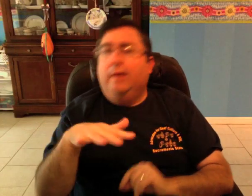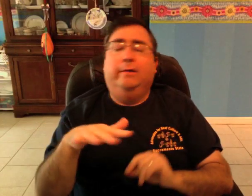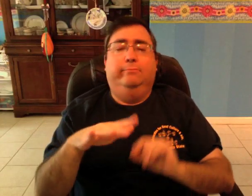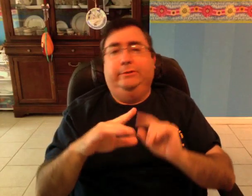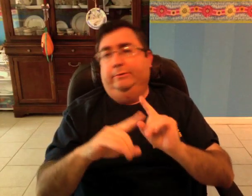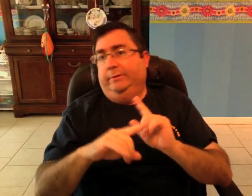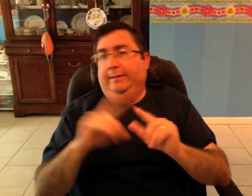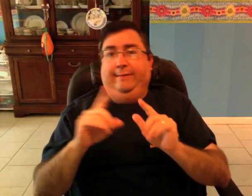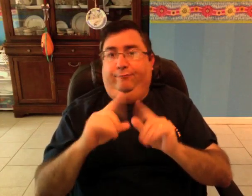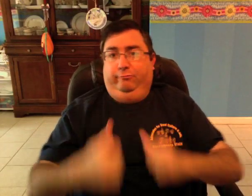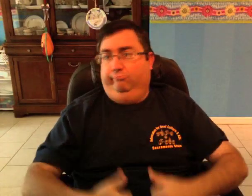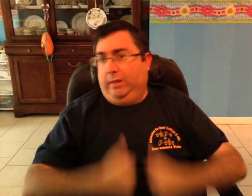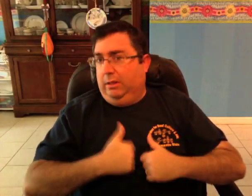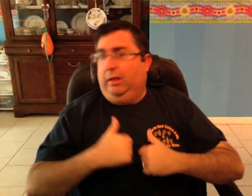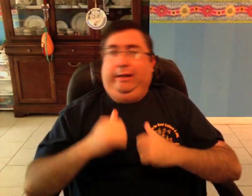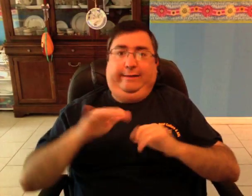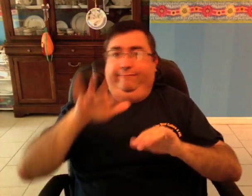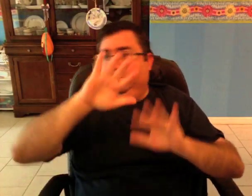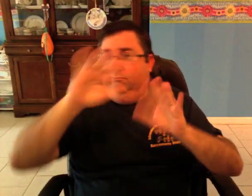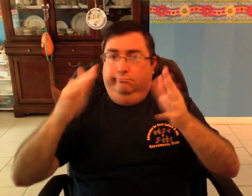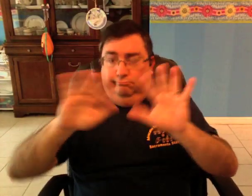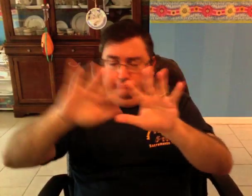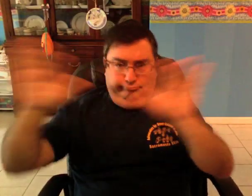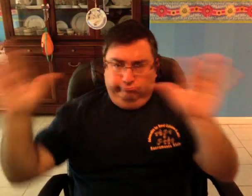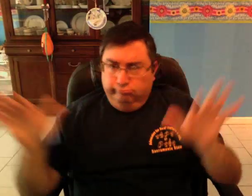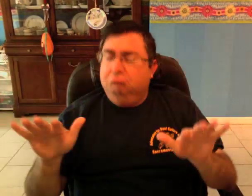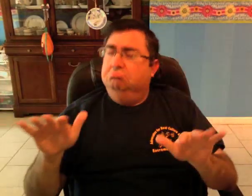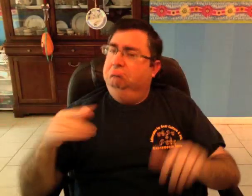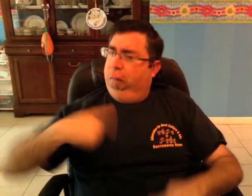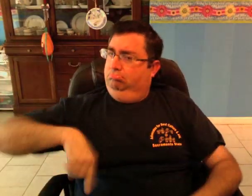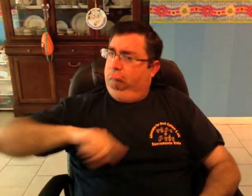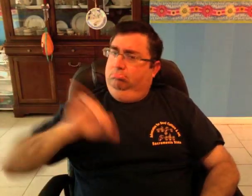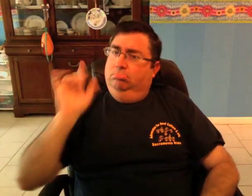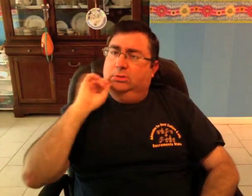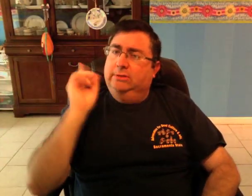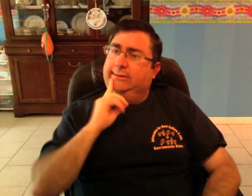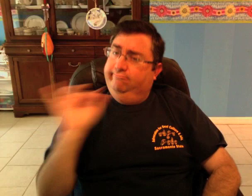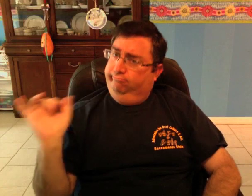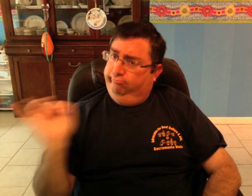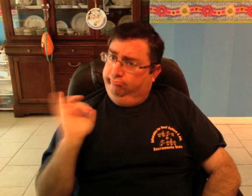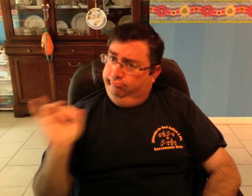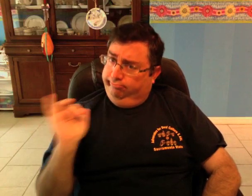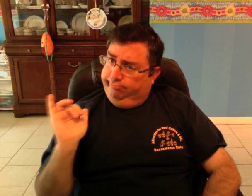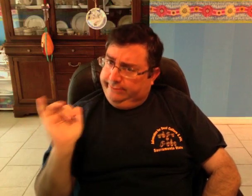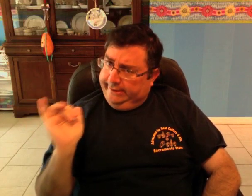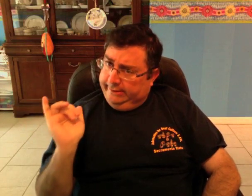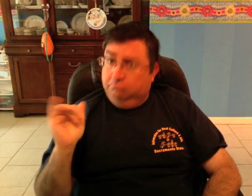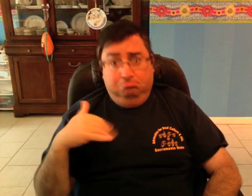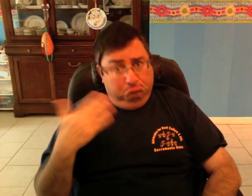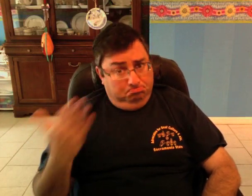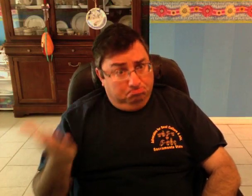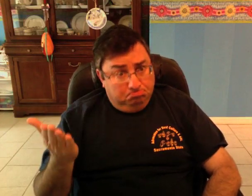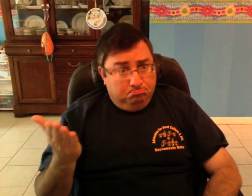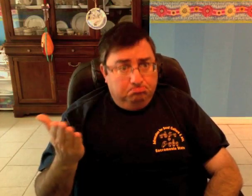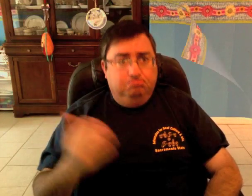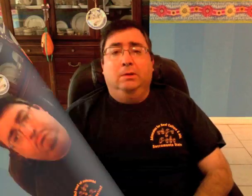and different ways of life, so it is possible that we Deaf are like that -- a natural variant.